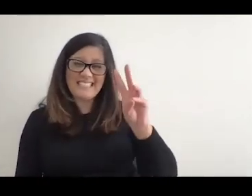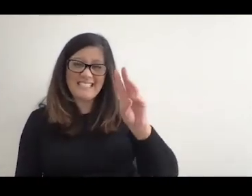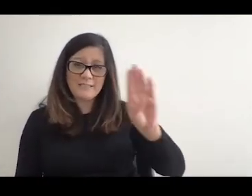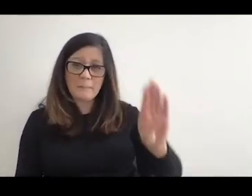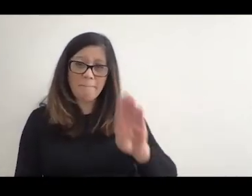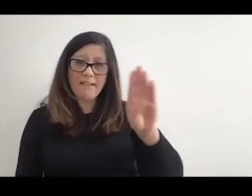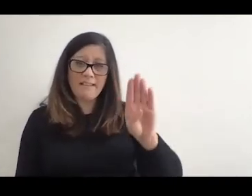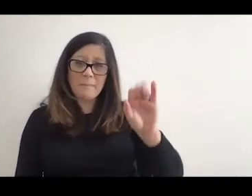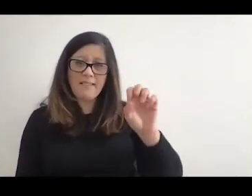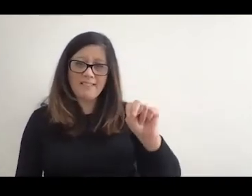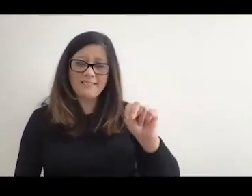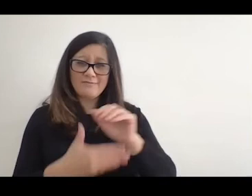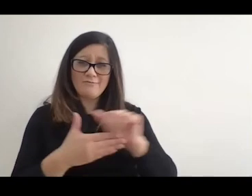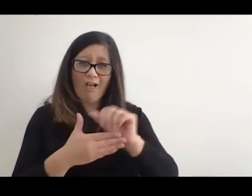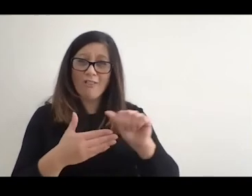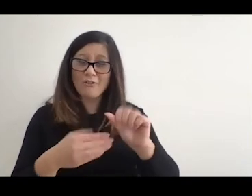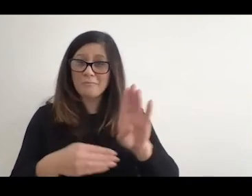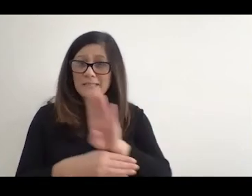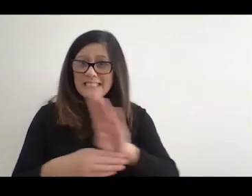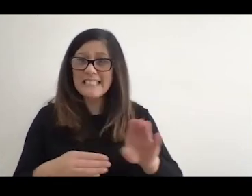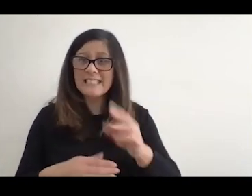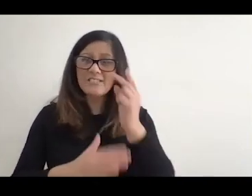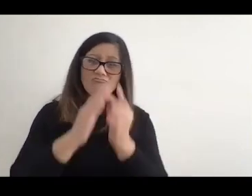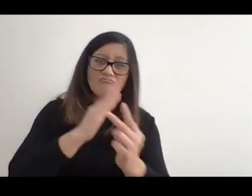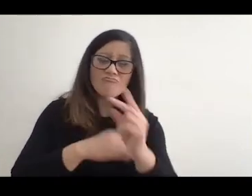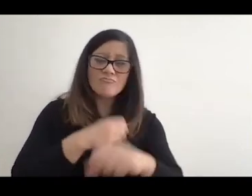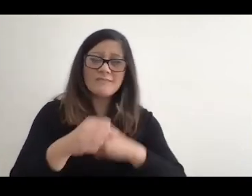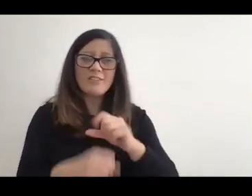but that by 2023. It will be.